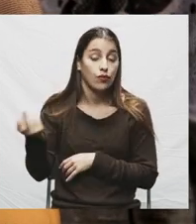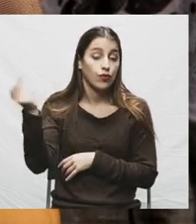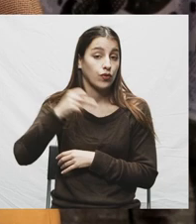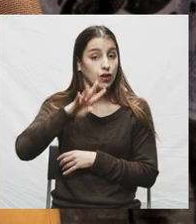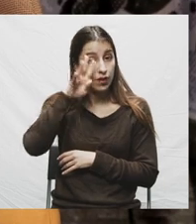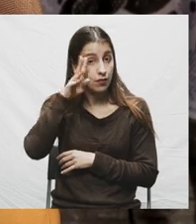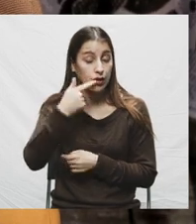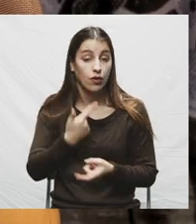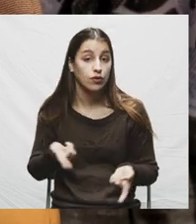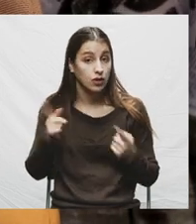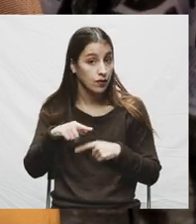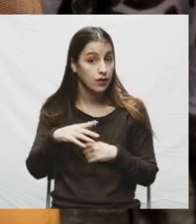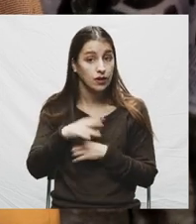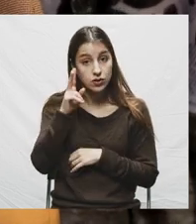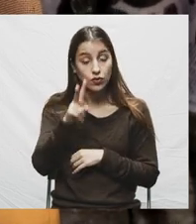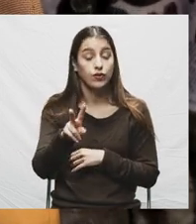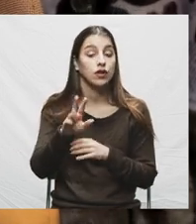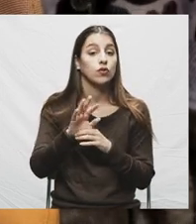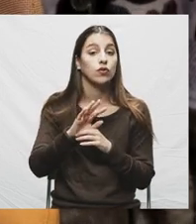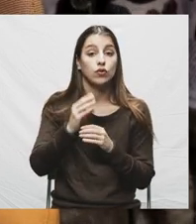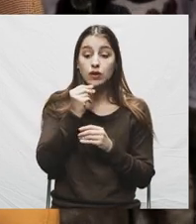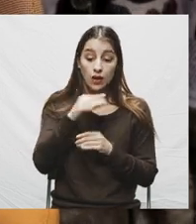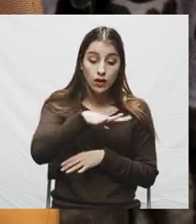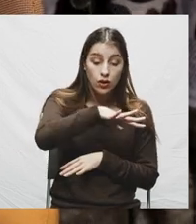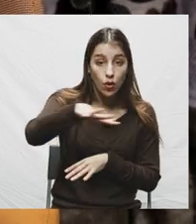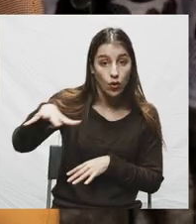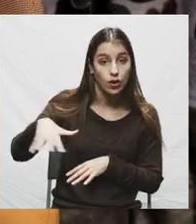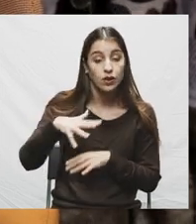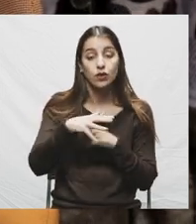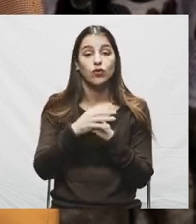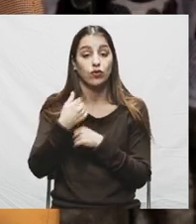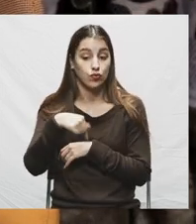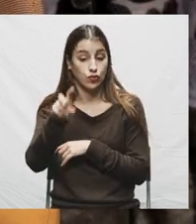so I went to Braga again, and visit a bit the surrounding territories, like Barcelos,